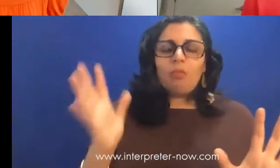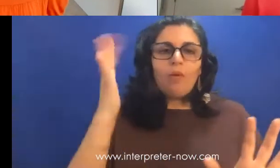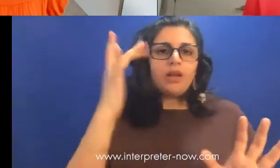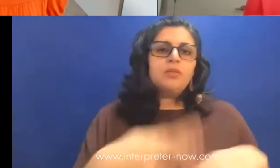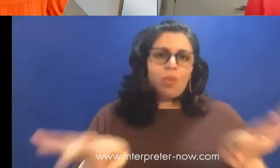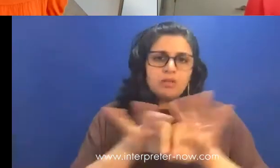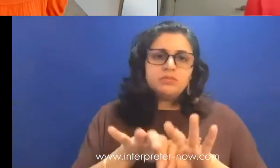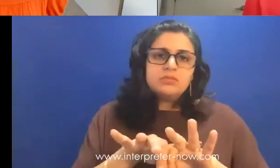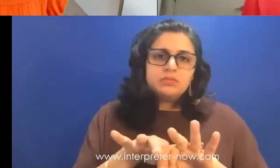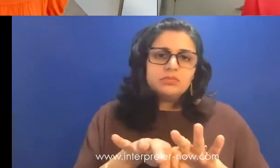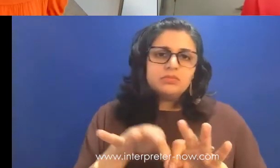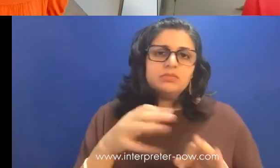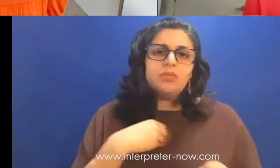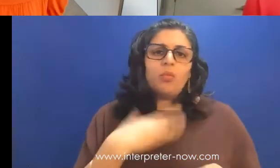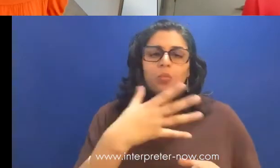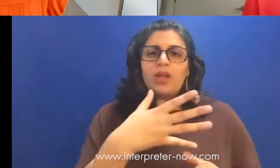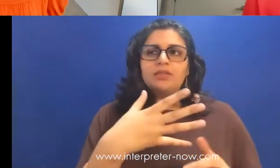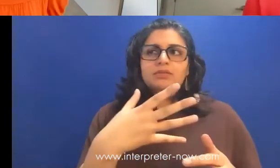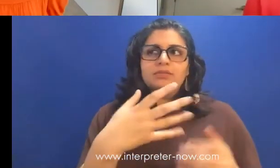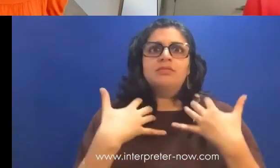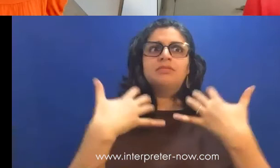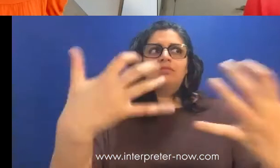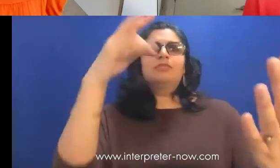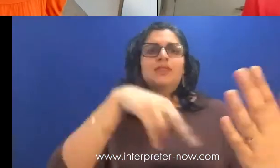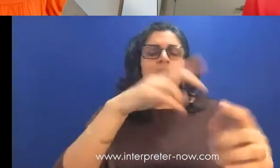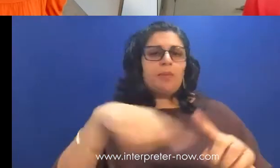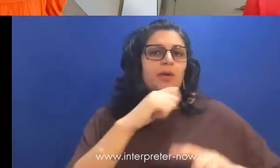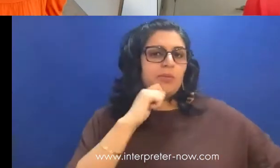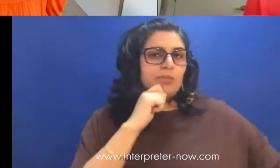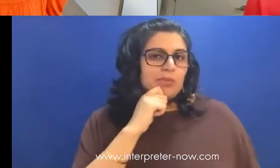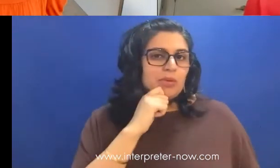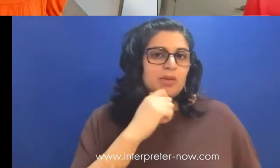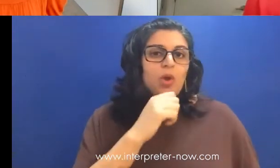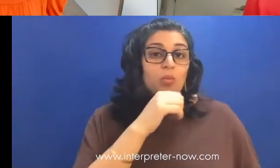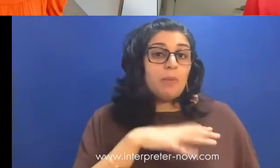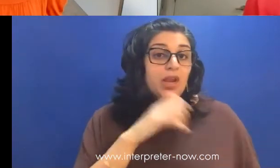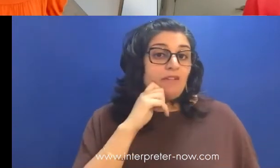audience to read about a woman of color doing trailblazing work, which my journalist friends